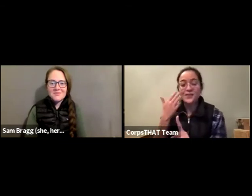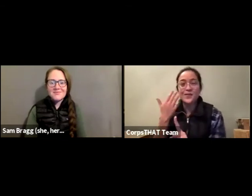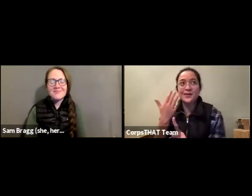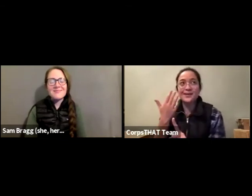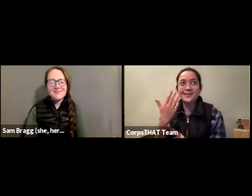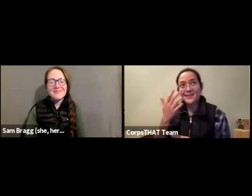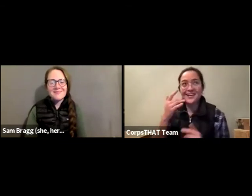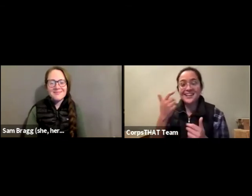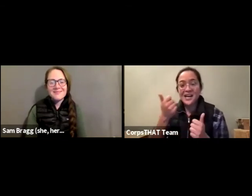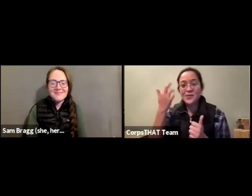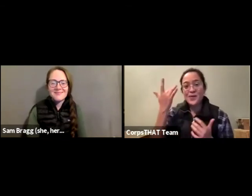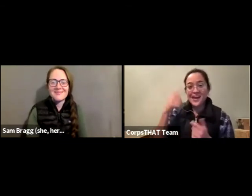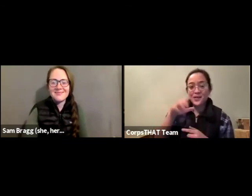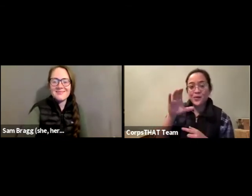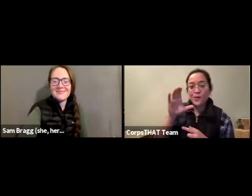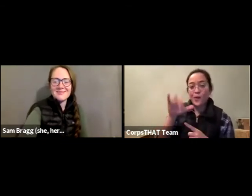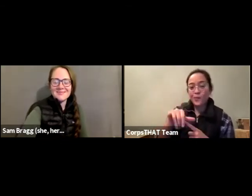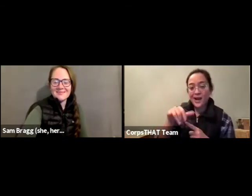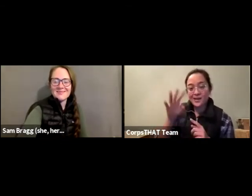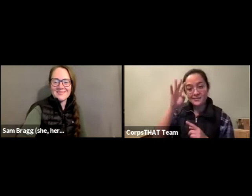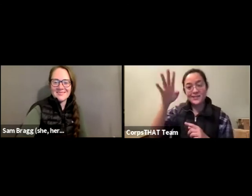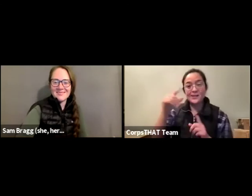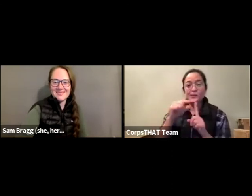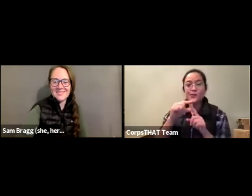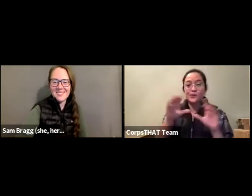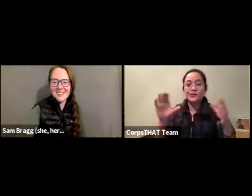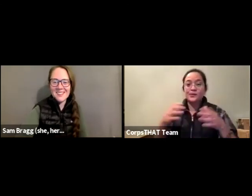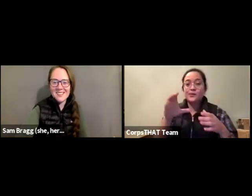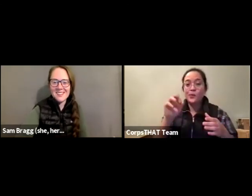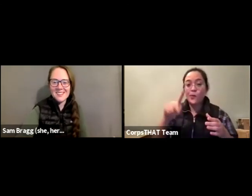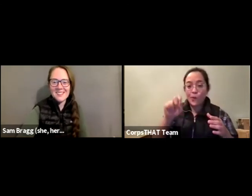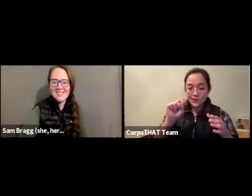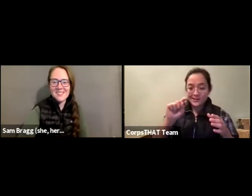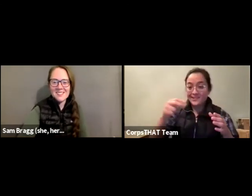it's funny you mentioned um about having a code system because i think with core